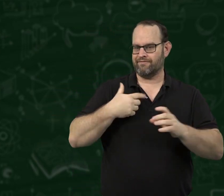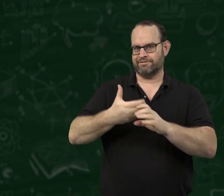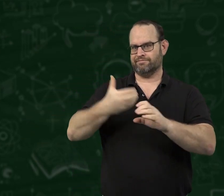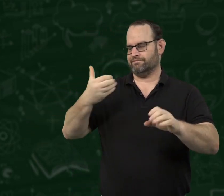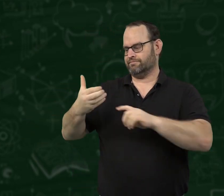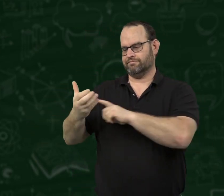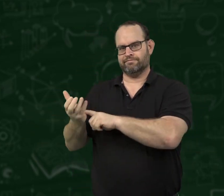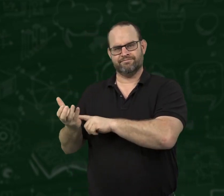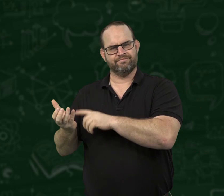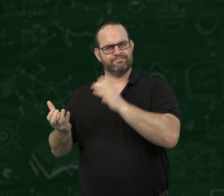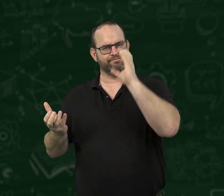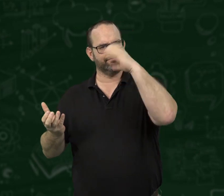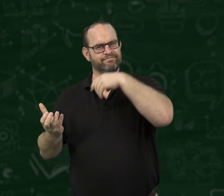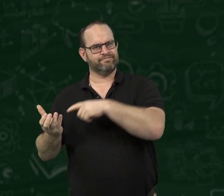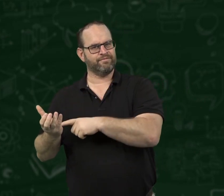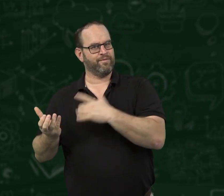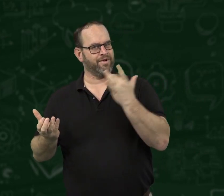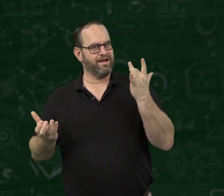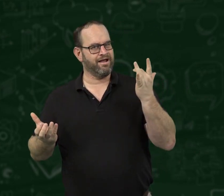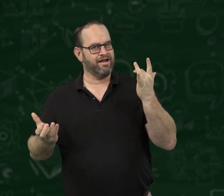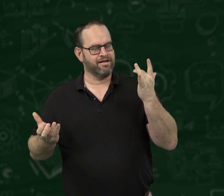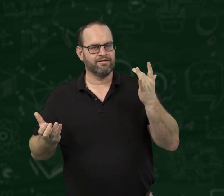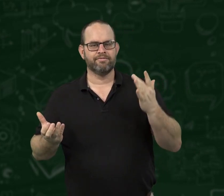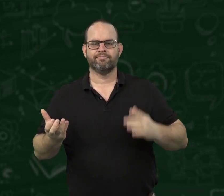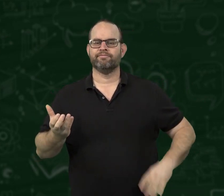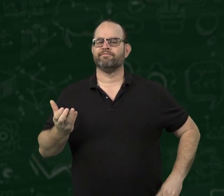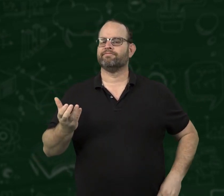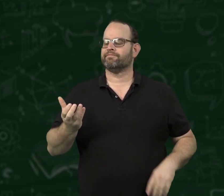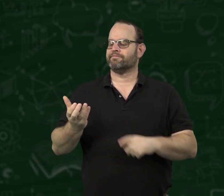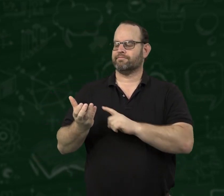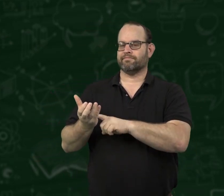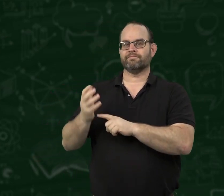This may seem strange.